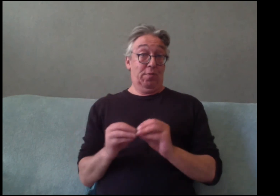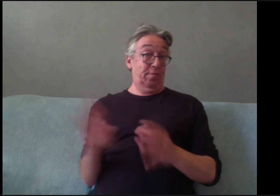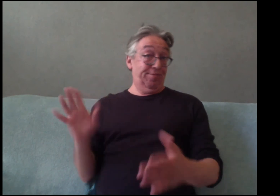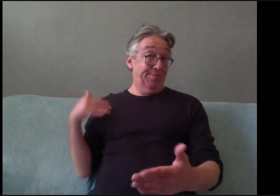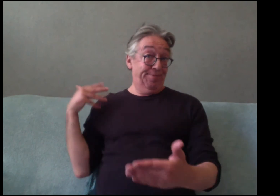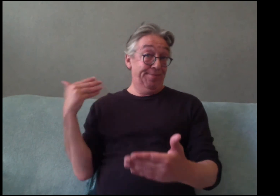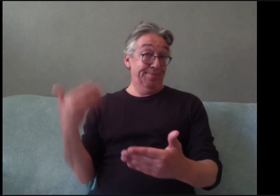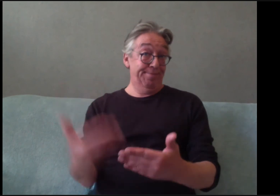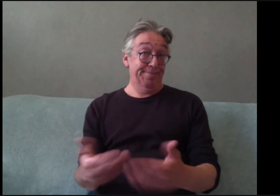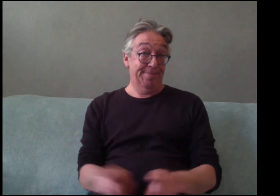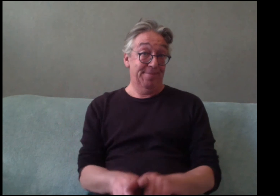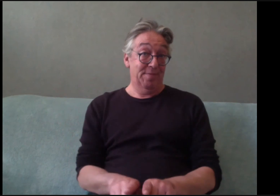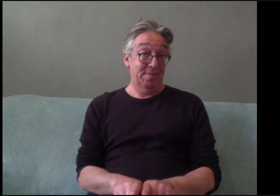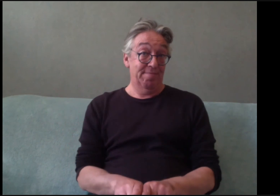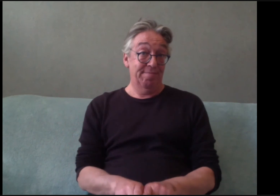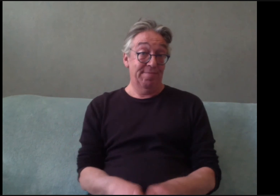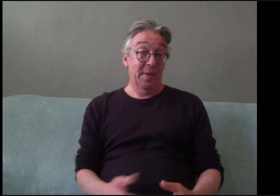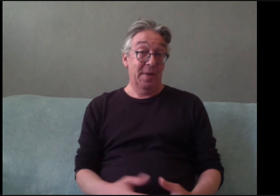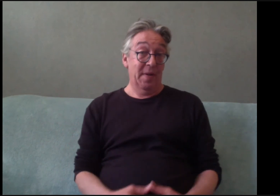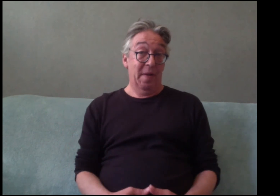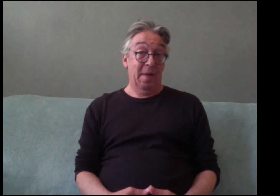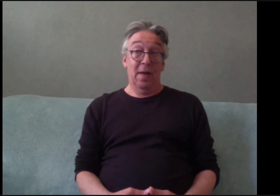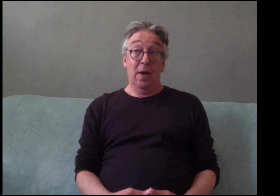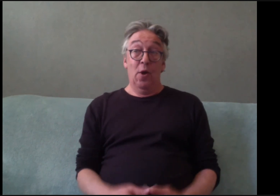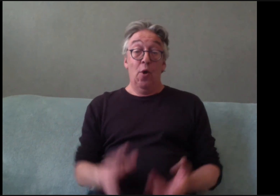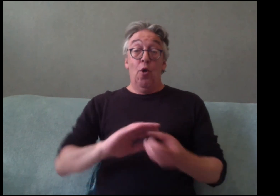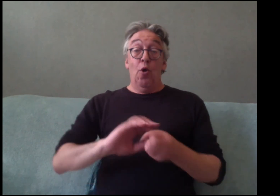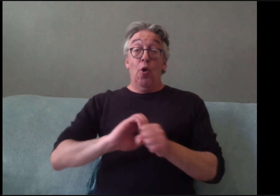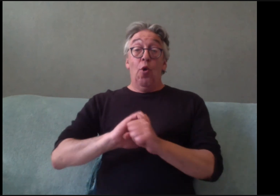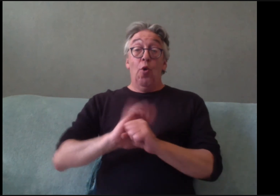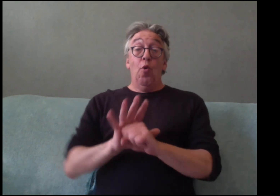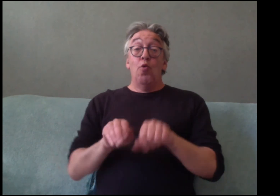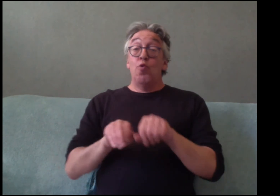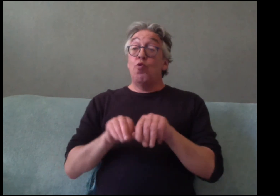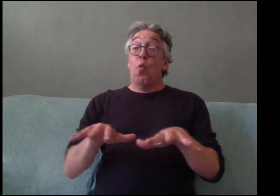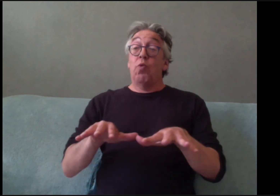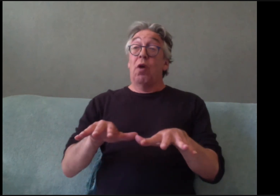What we have at the moment, we have systematically